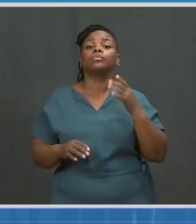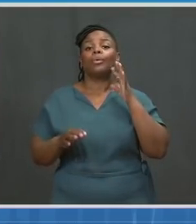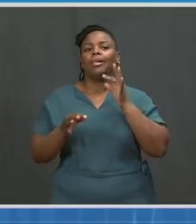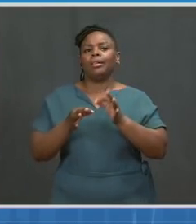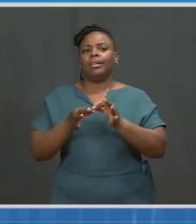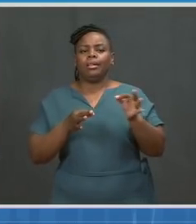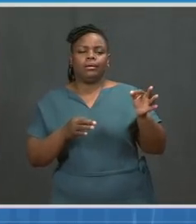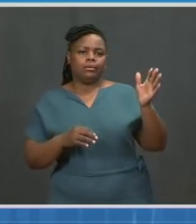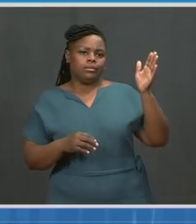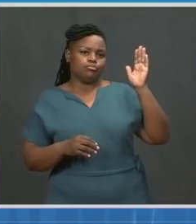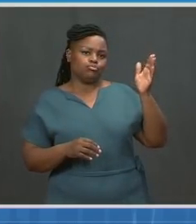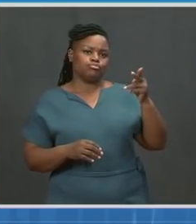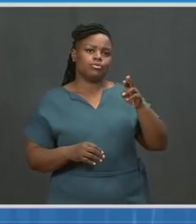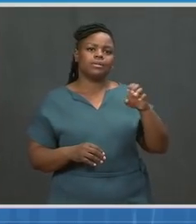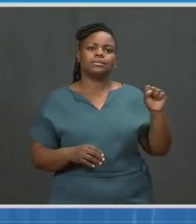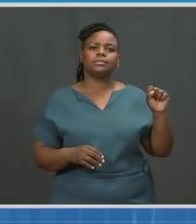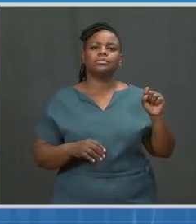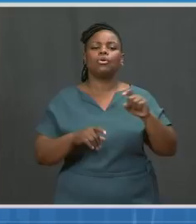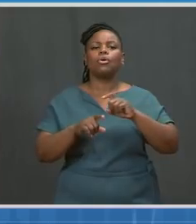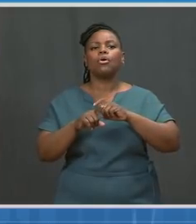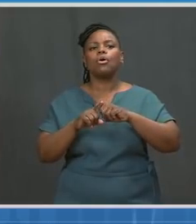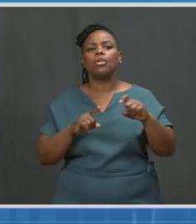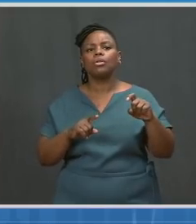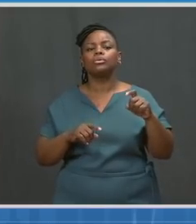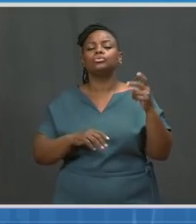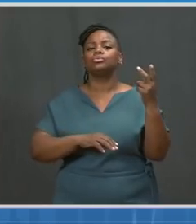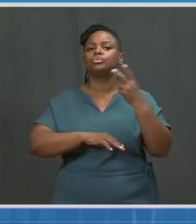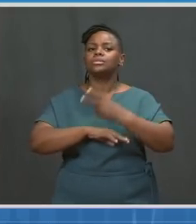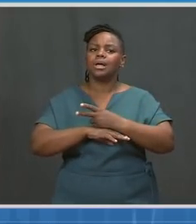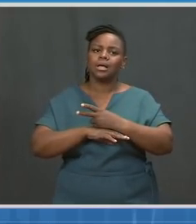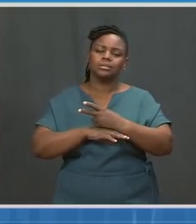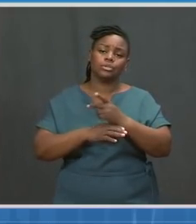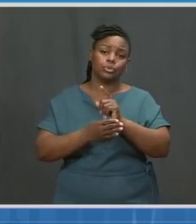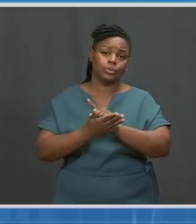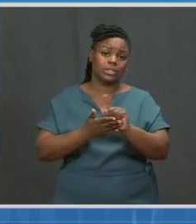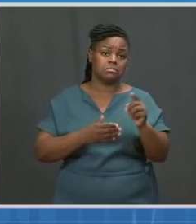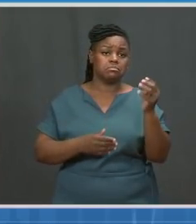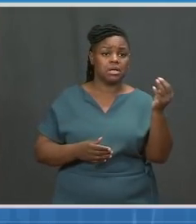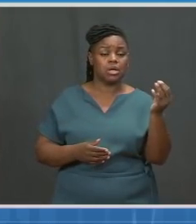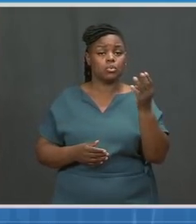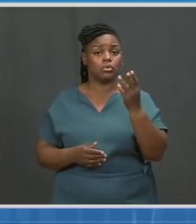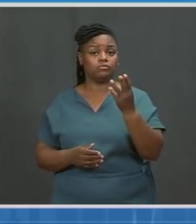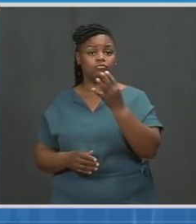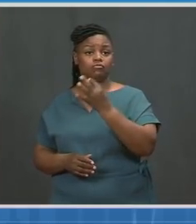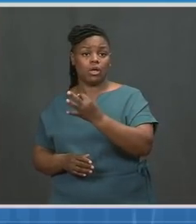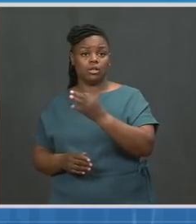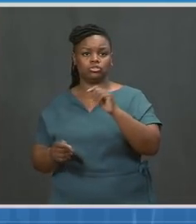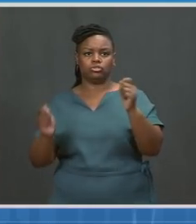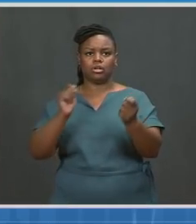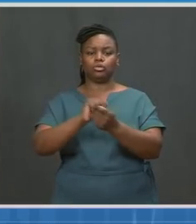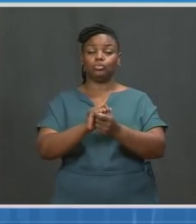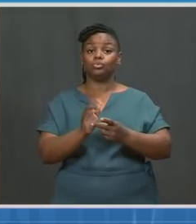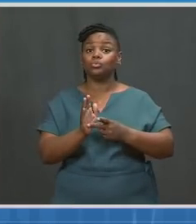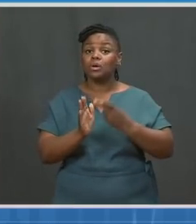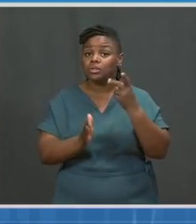from three days per week on Monday, Wednesday, and Friday, going forward to twice per week on Tuesdays and Fridays.